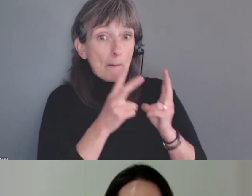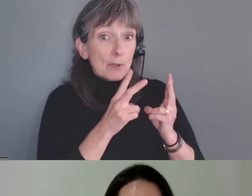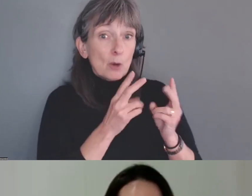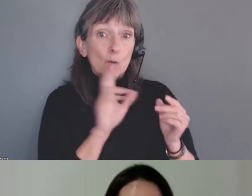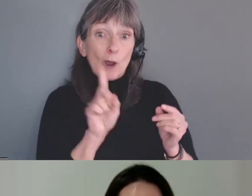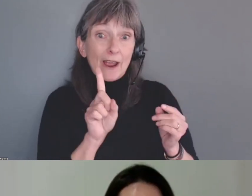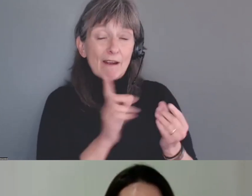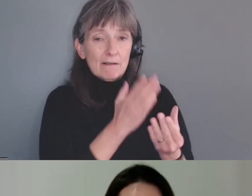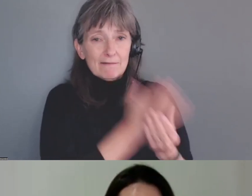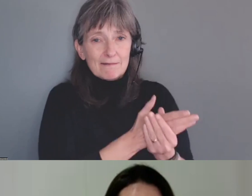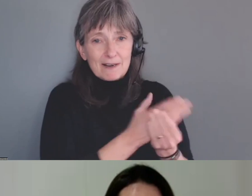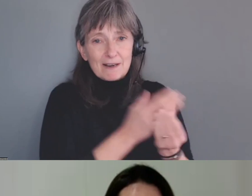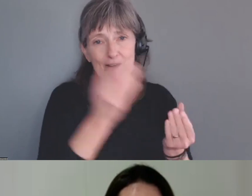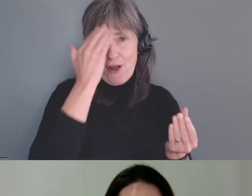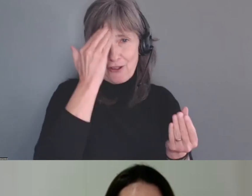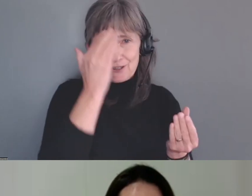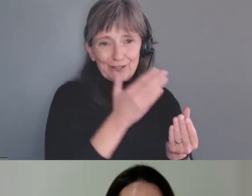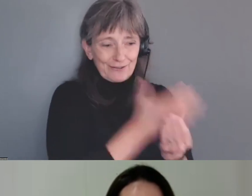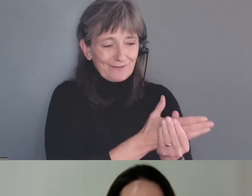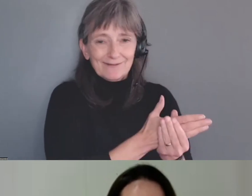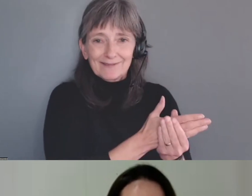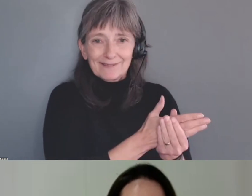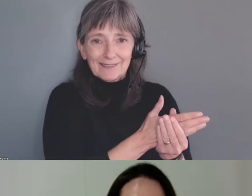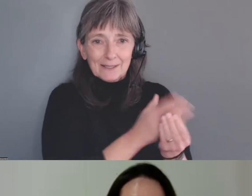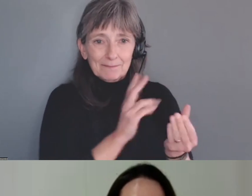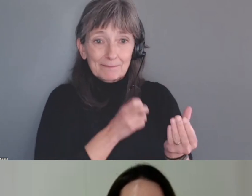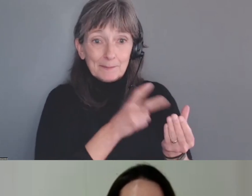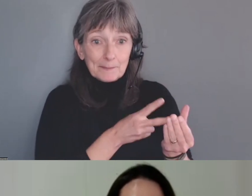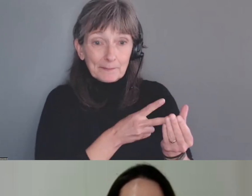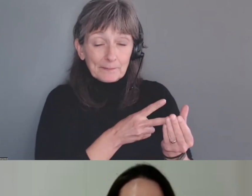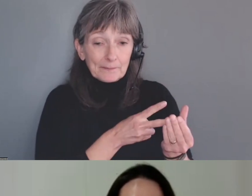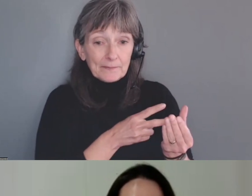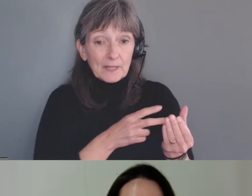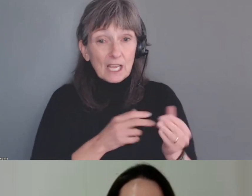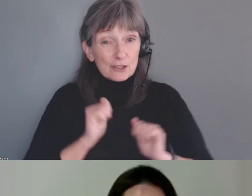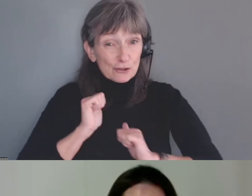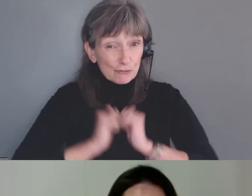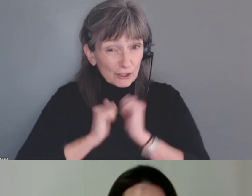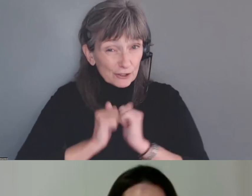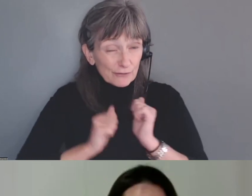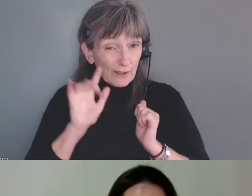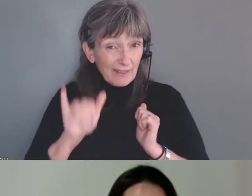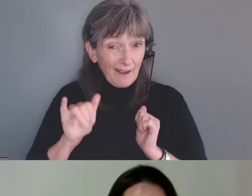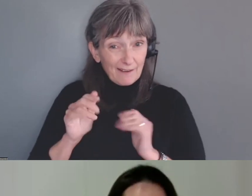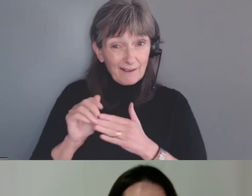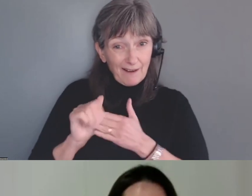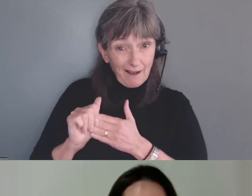terms of the best way to structure that style guide, it's helpful to break up the